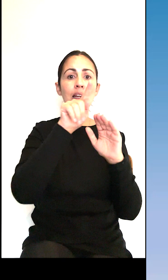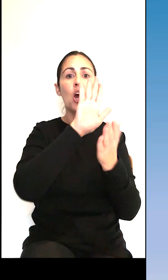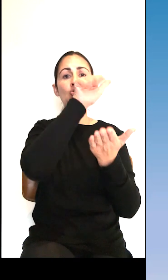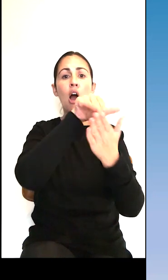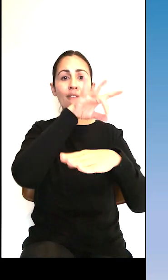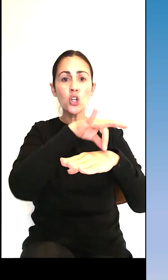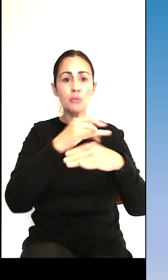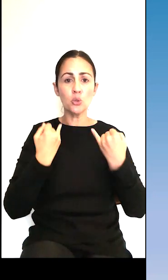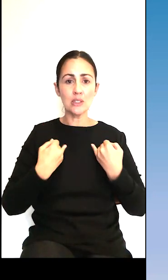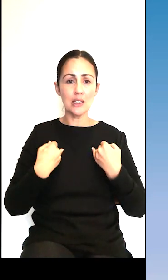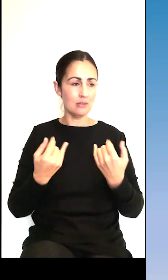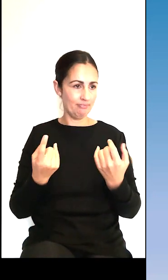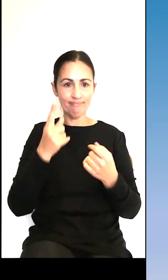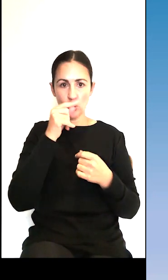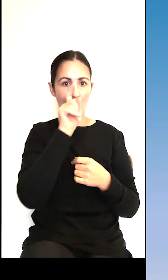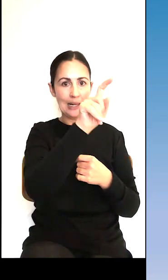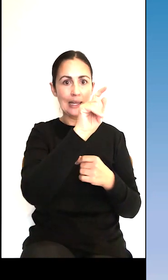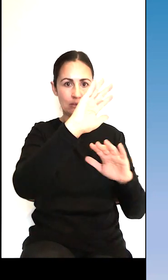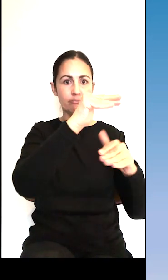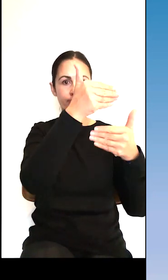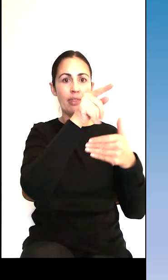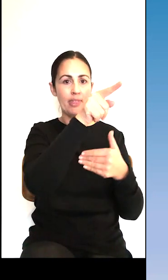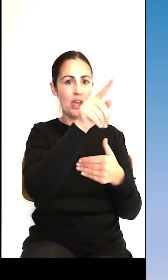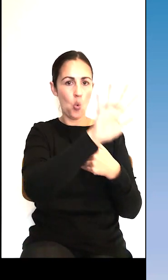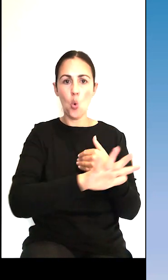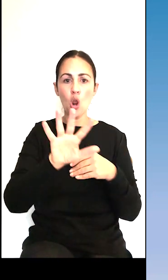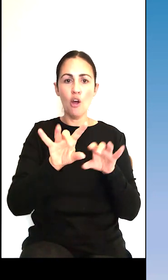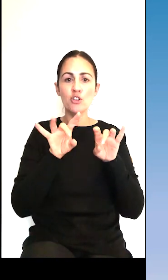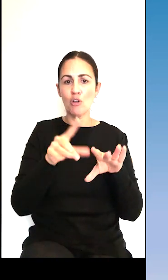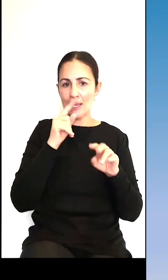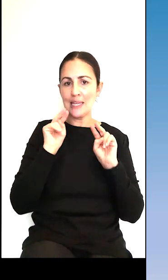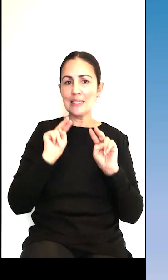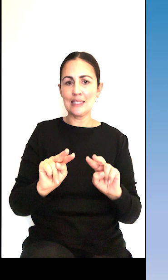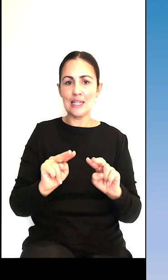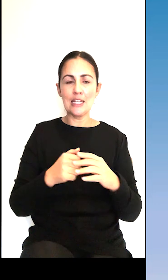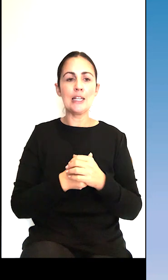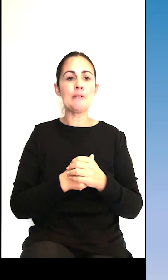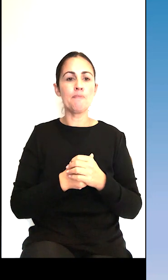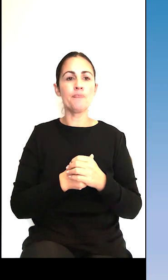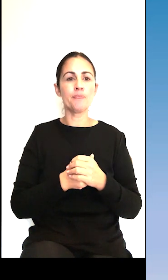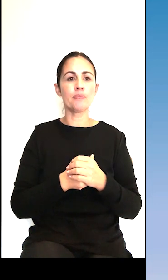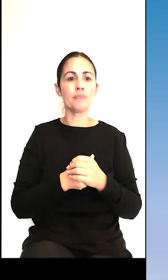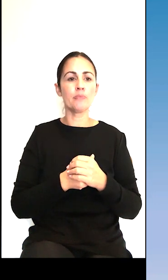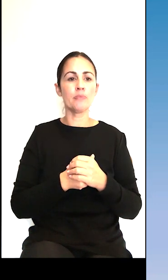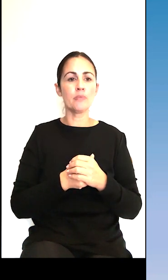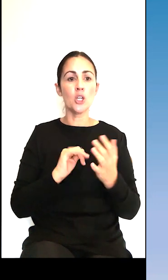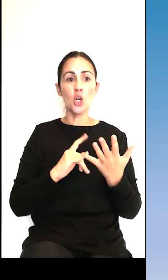often people get sick - doesn't always happen during business hours. It can be in the late night, early mornings when everyone else is closed,